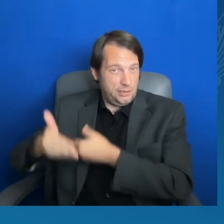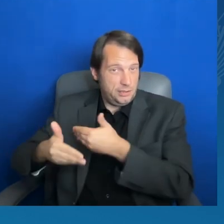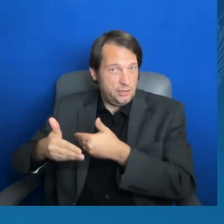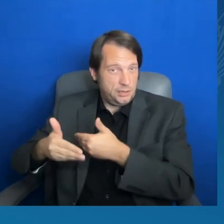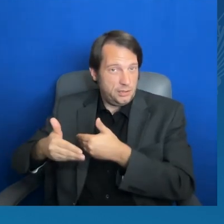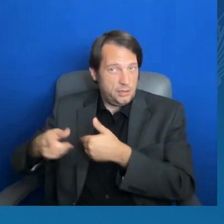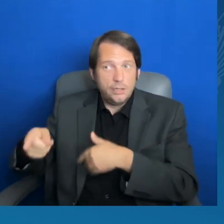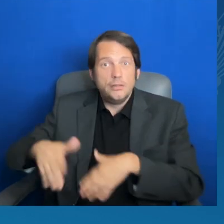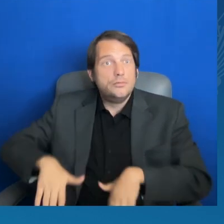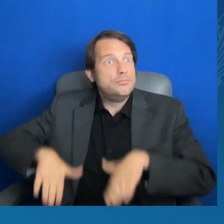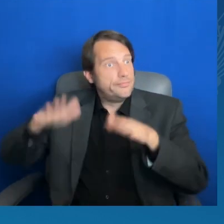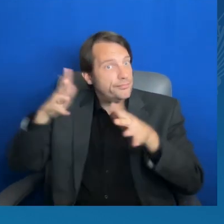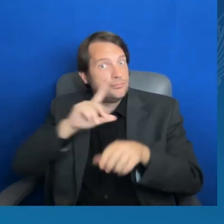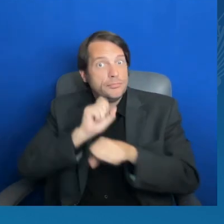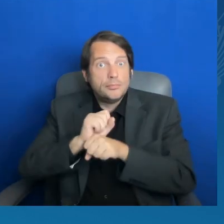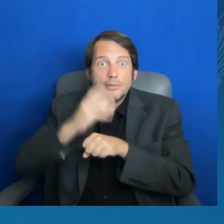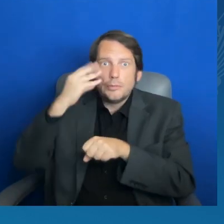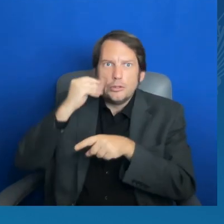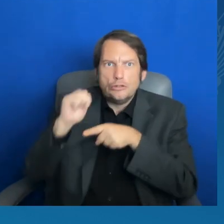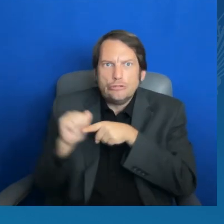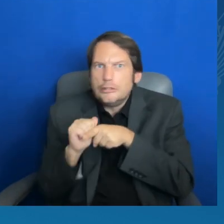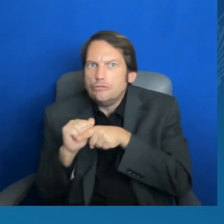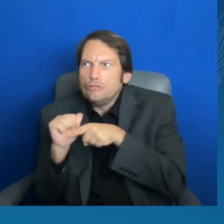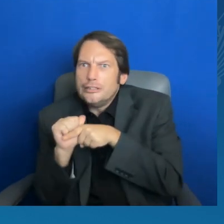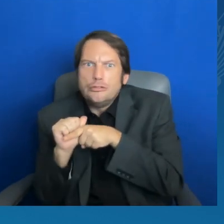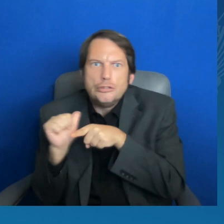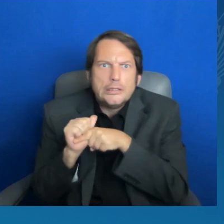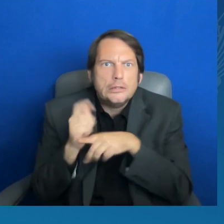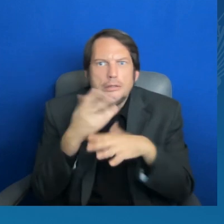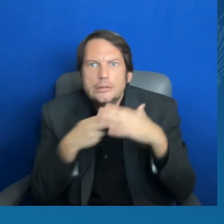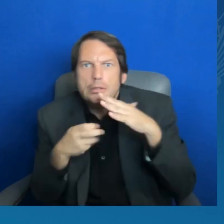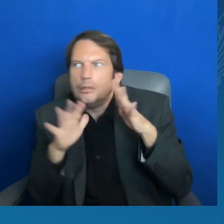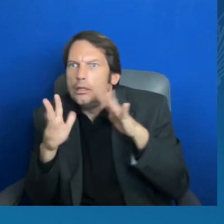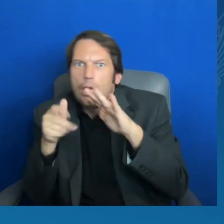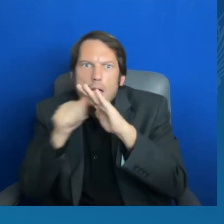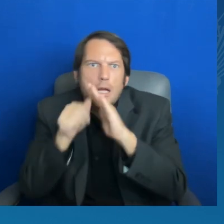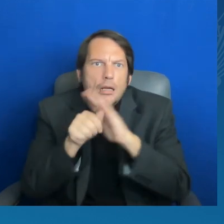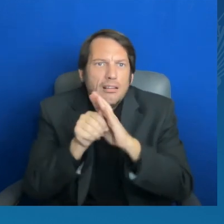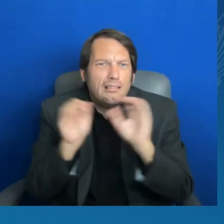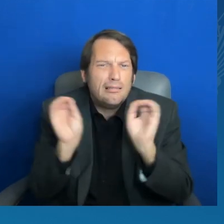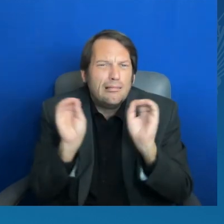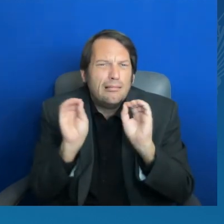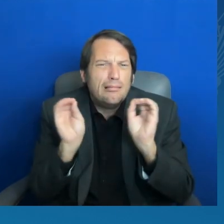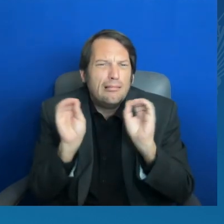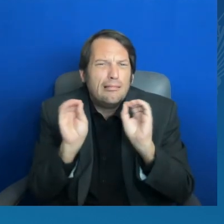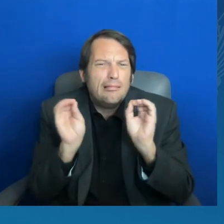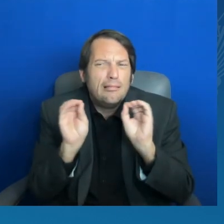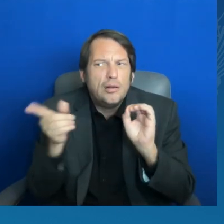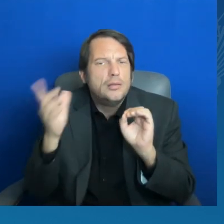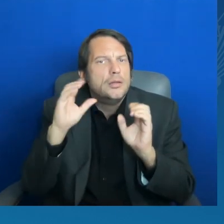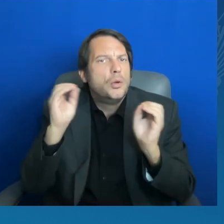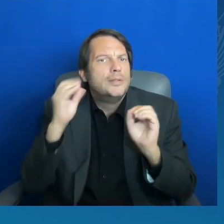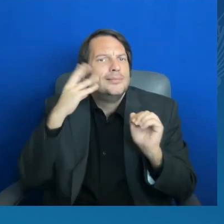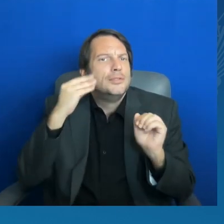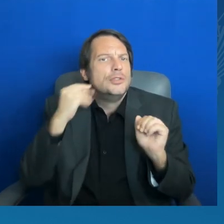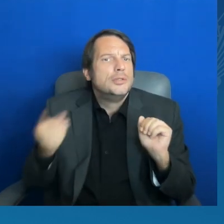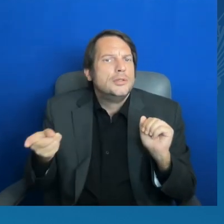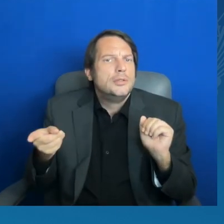Your generation is going through all of this, all of these -- I mean, on top of what we need to do around